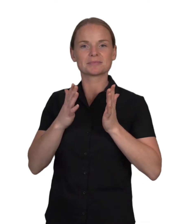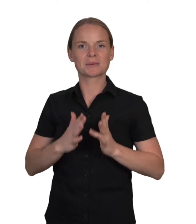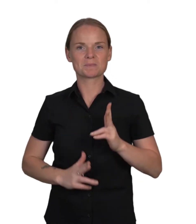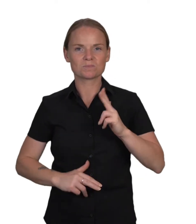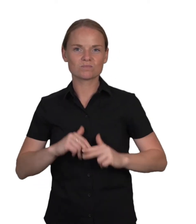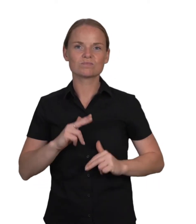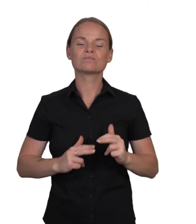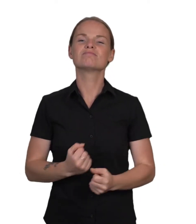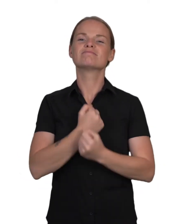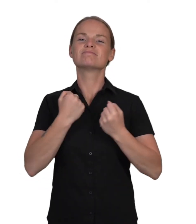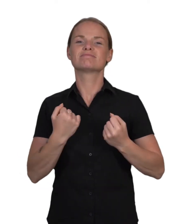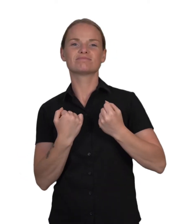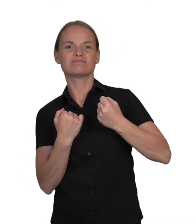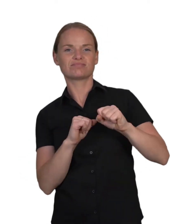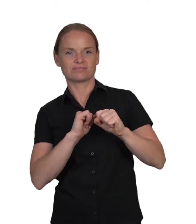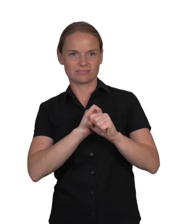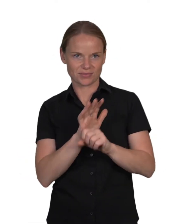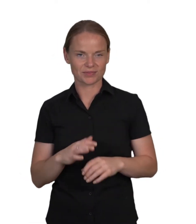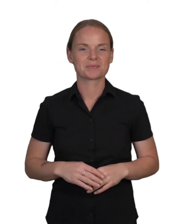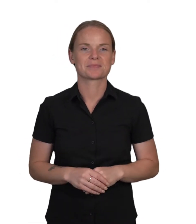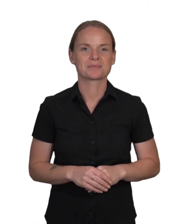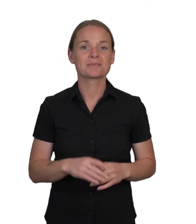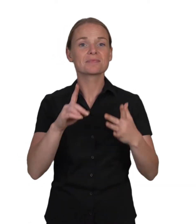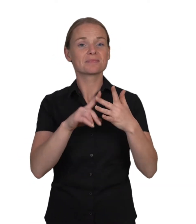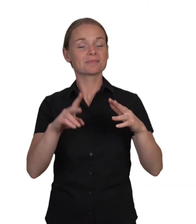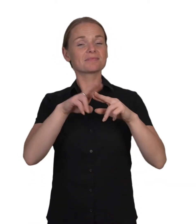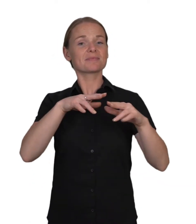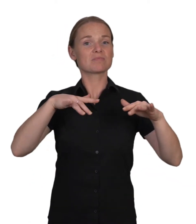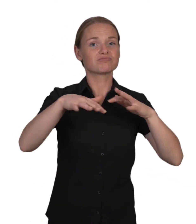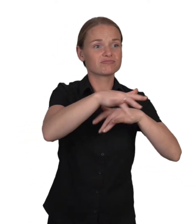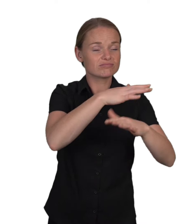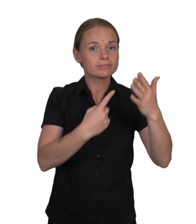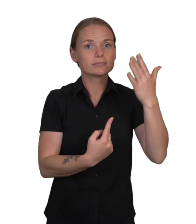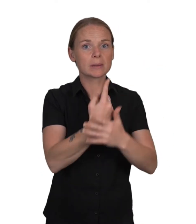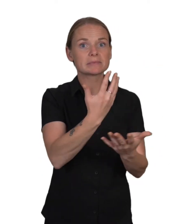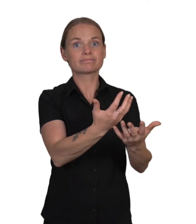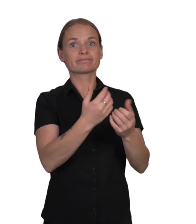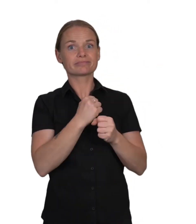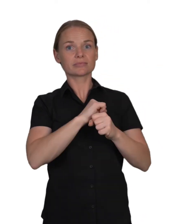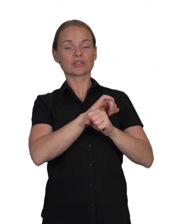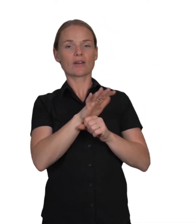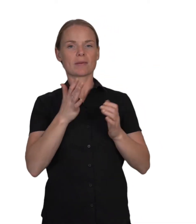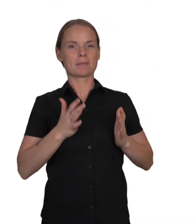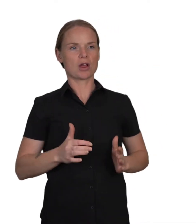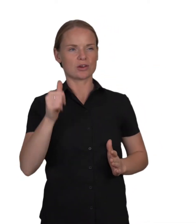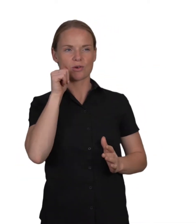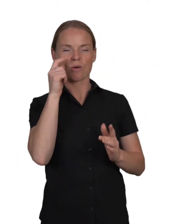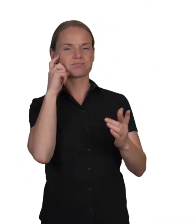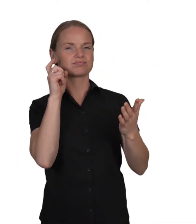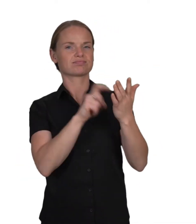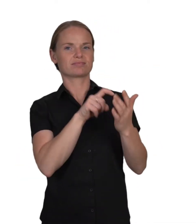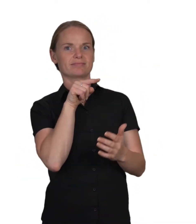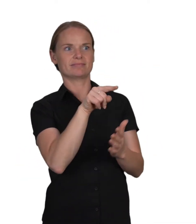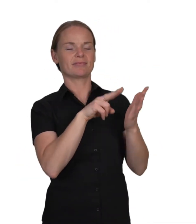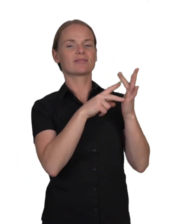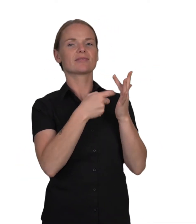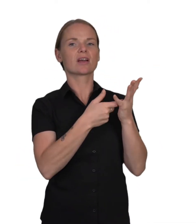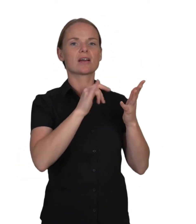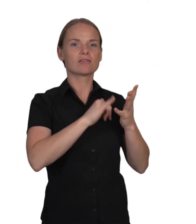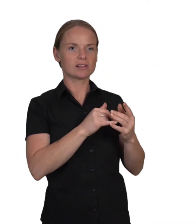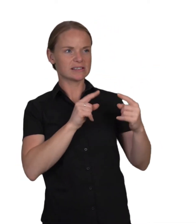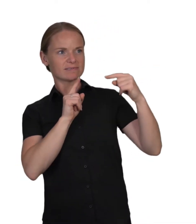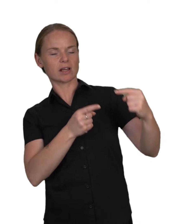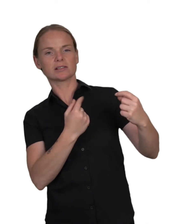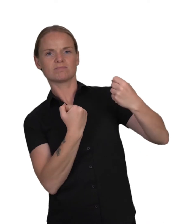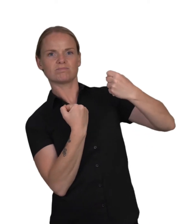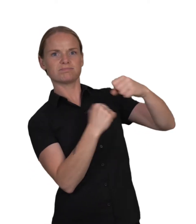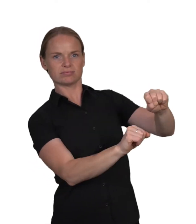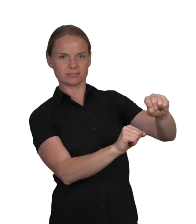Your immune system will then learn to recognise and fight against the SARS-CoV-2 virus, which causes COVID-19.